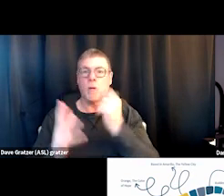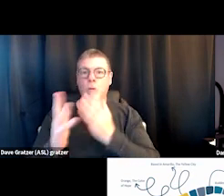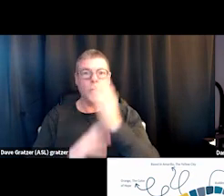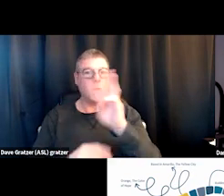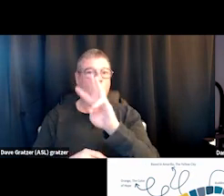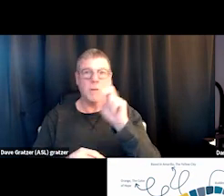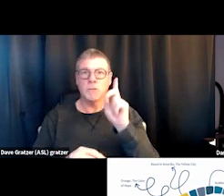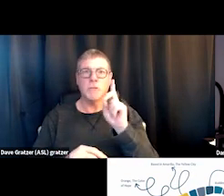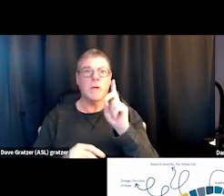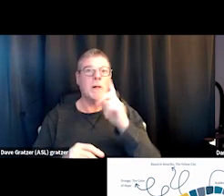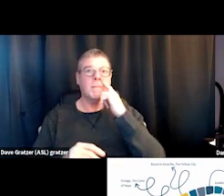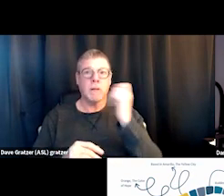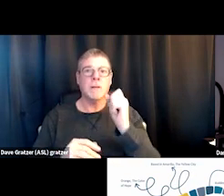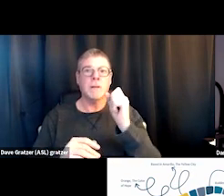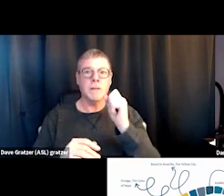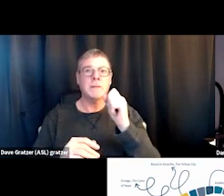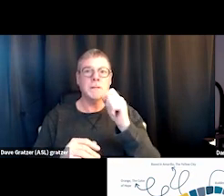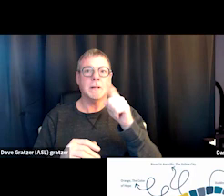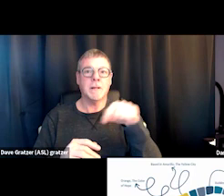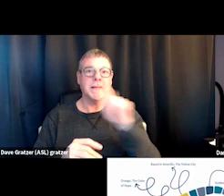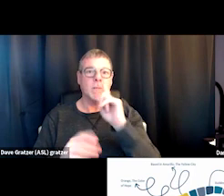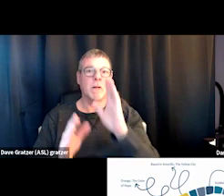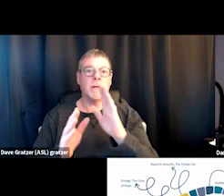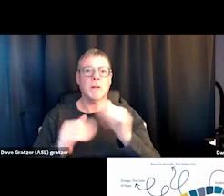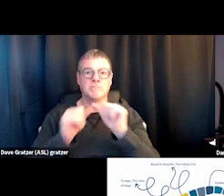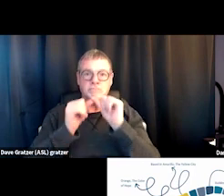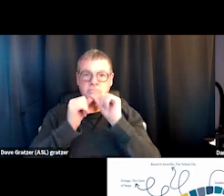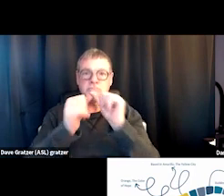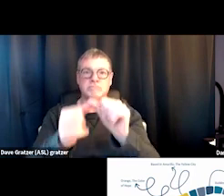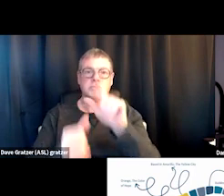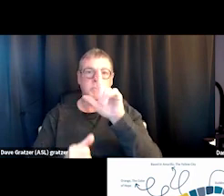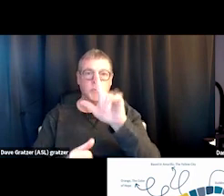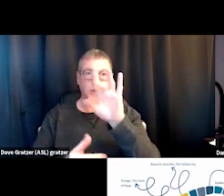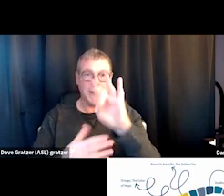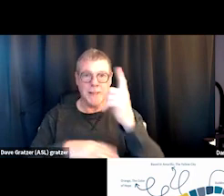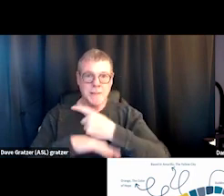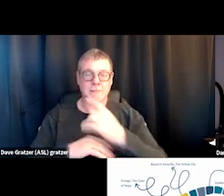at this point, they would've been abstinent for at least 28 days generally,